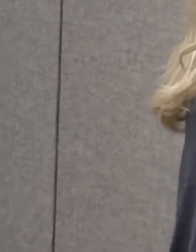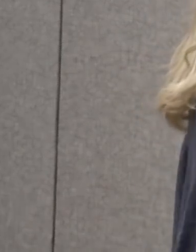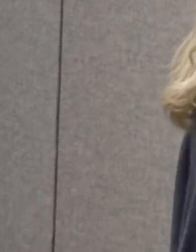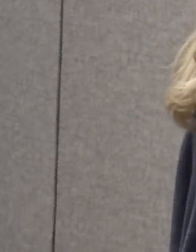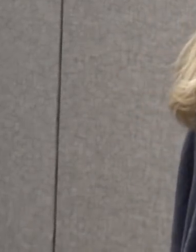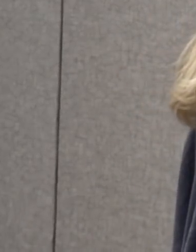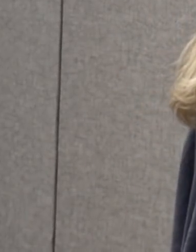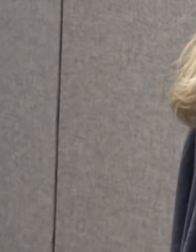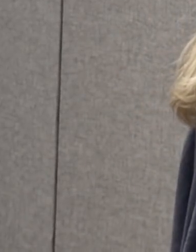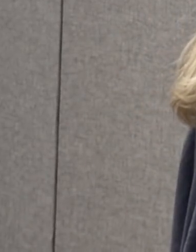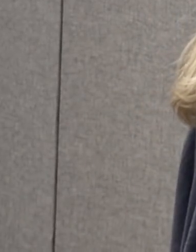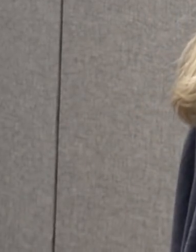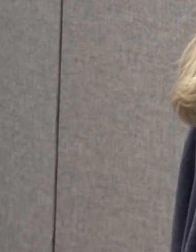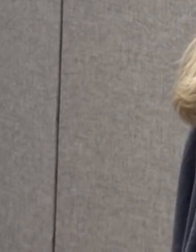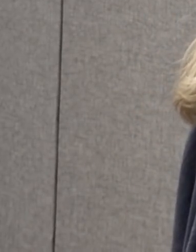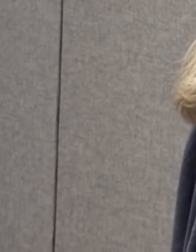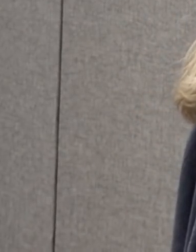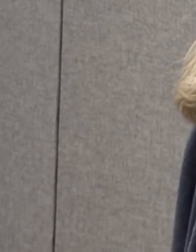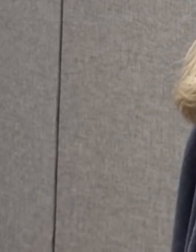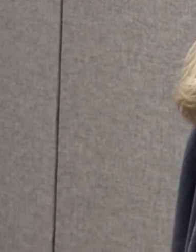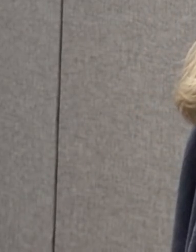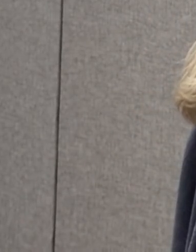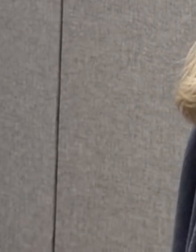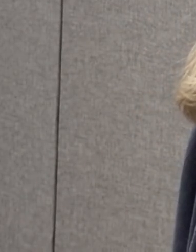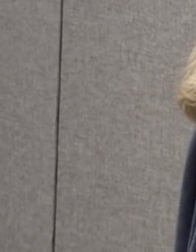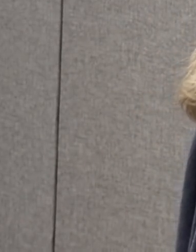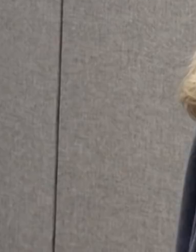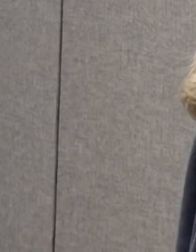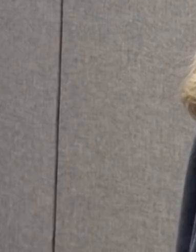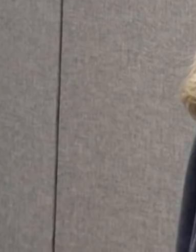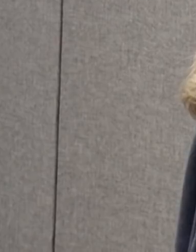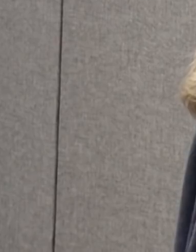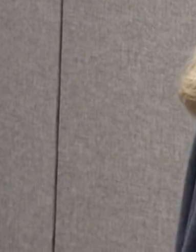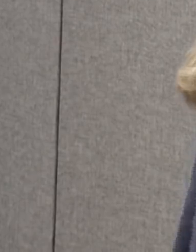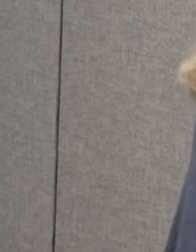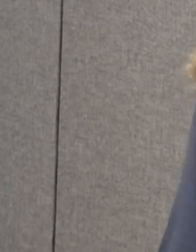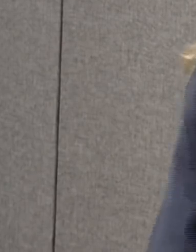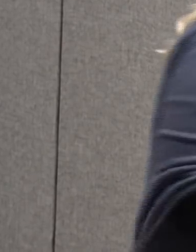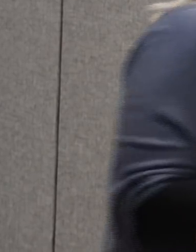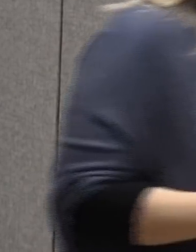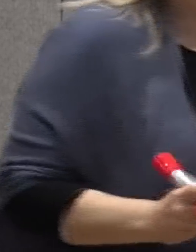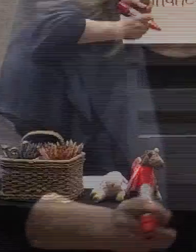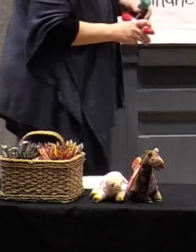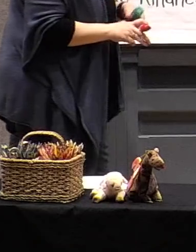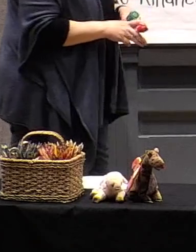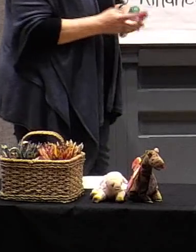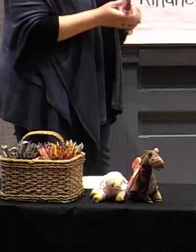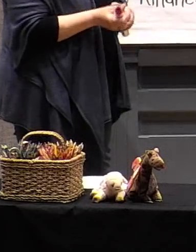Telling someone you love them. There's many ways to do that. We can do it with words,